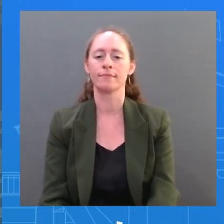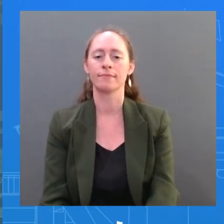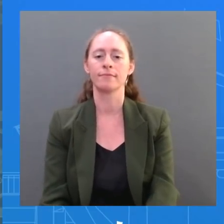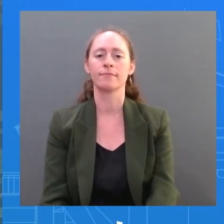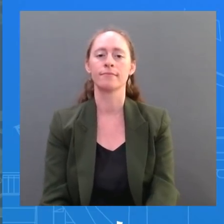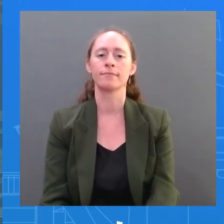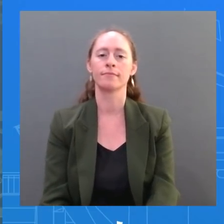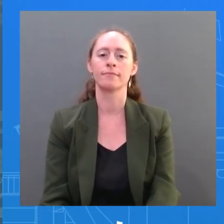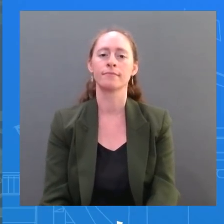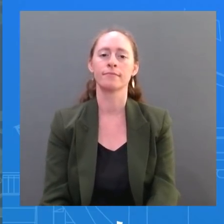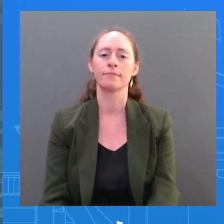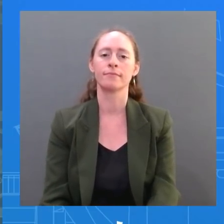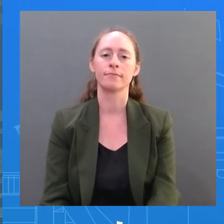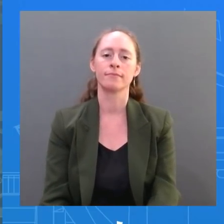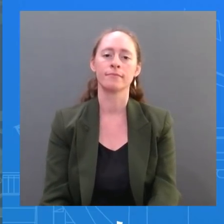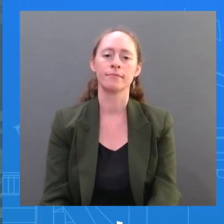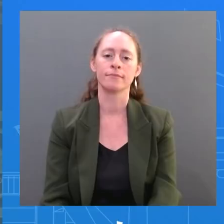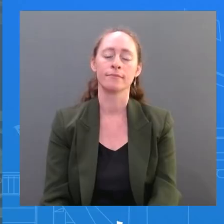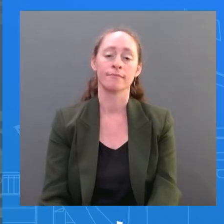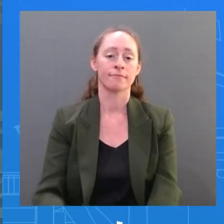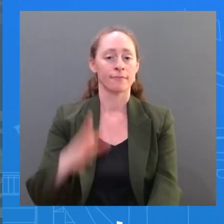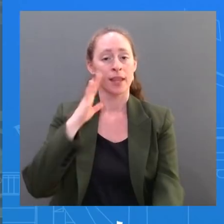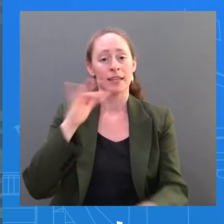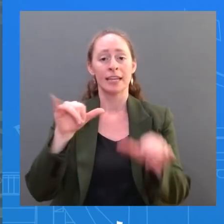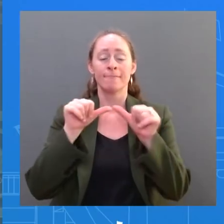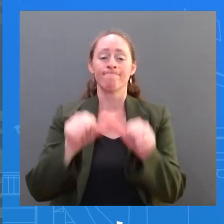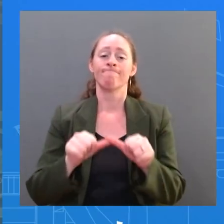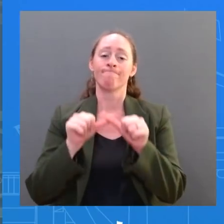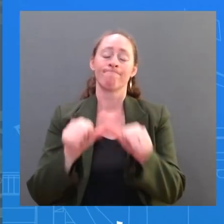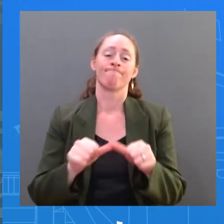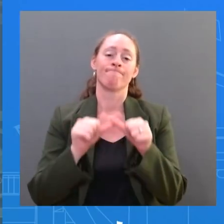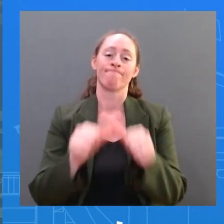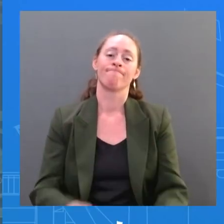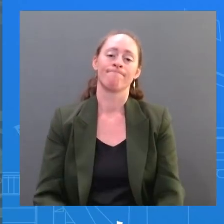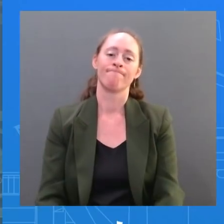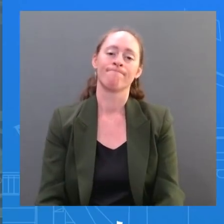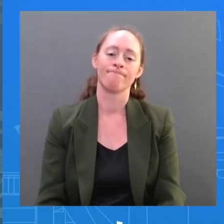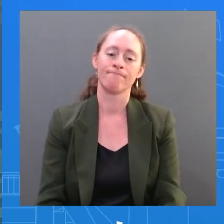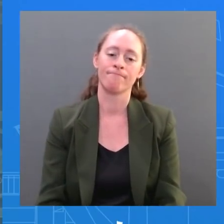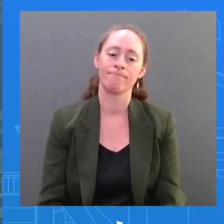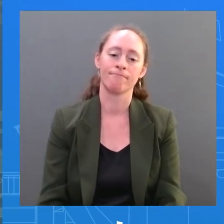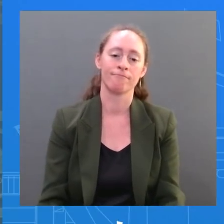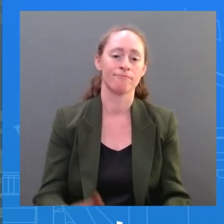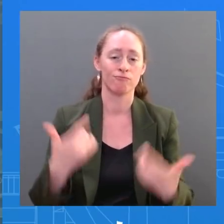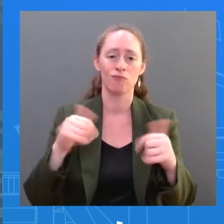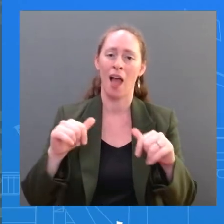He's going to do everything that he can to protect young people who are like this young girl.